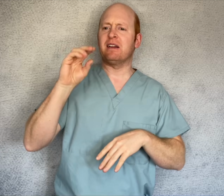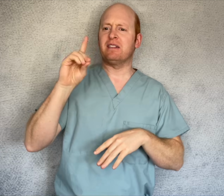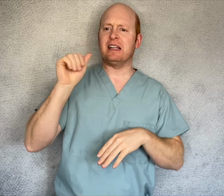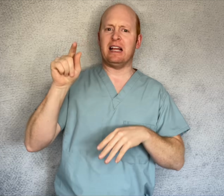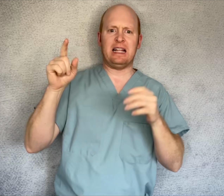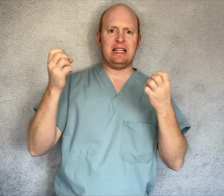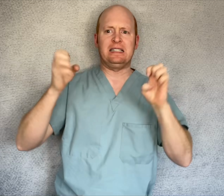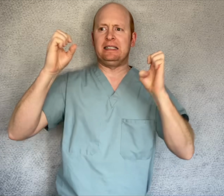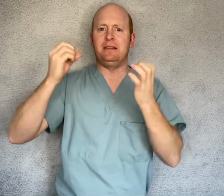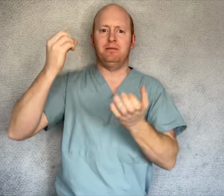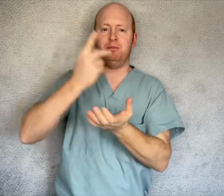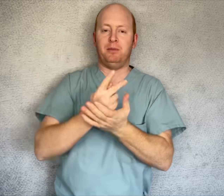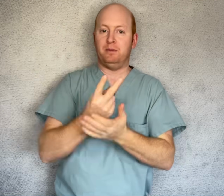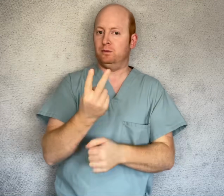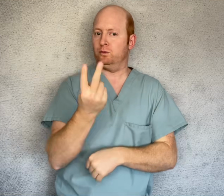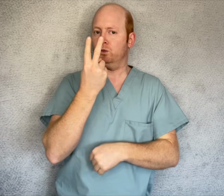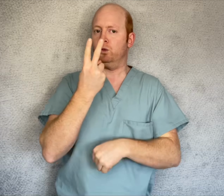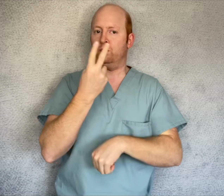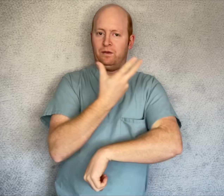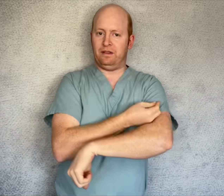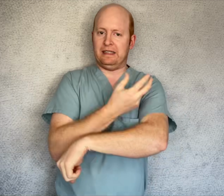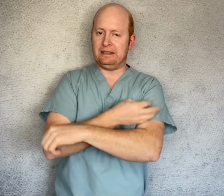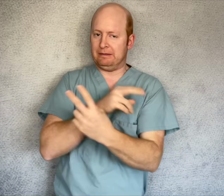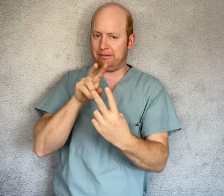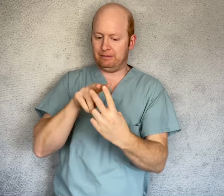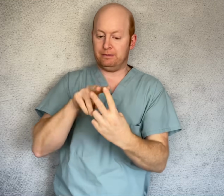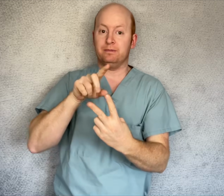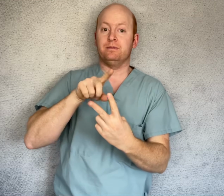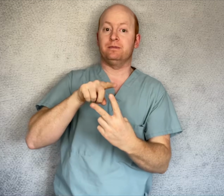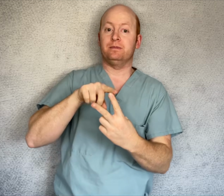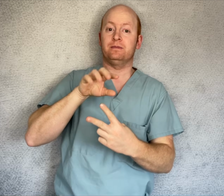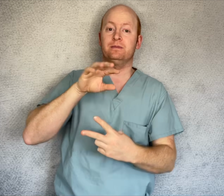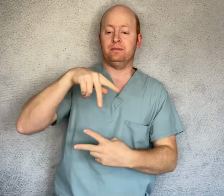FDA gave emergency authorization to two vaccines,